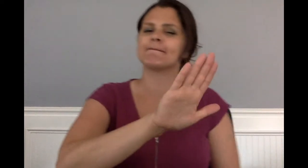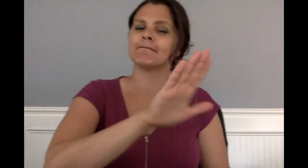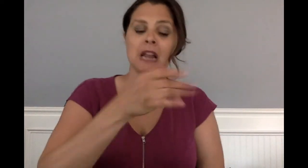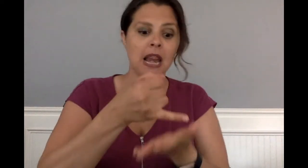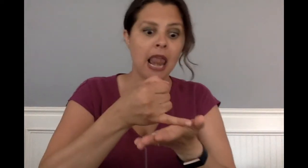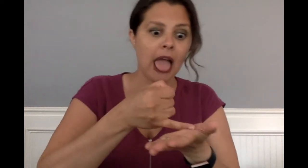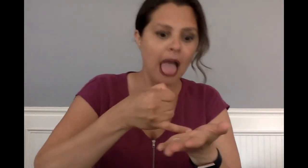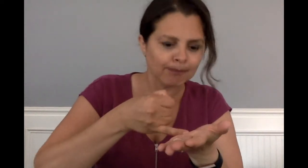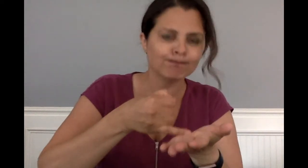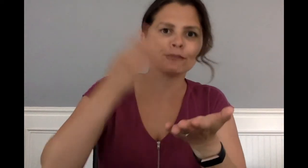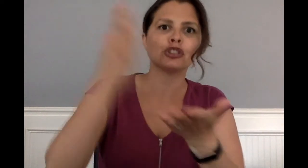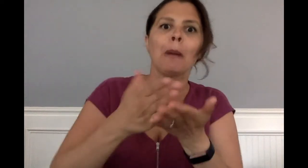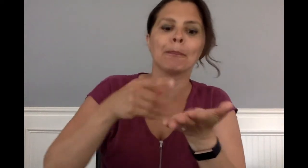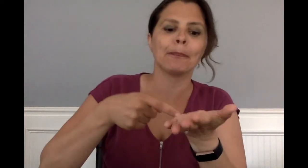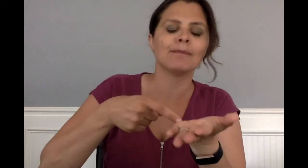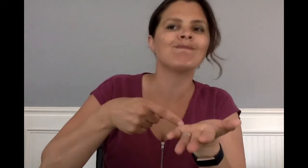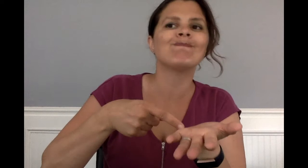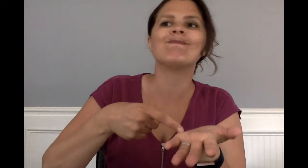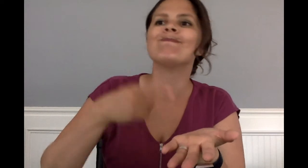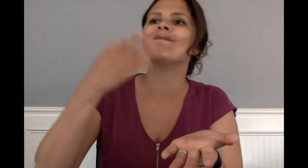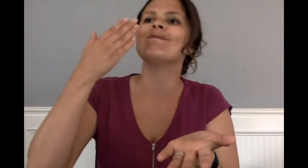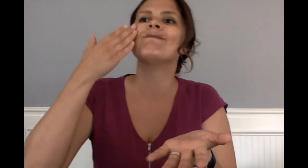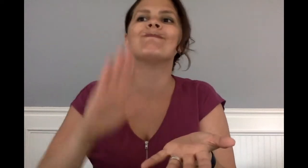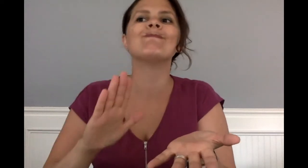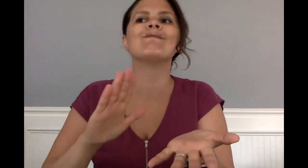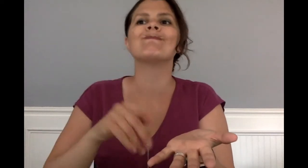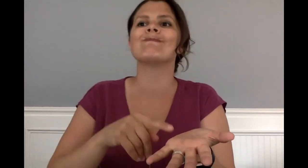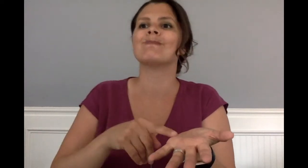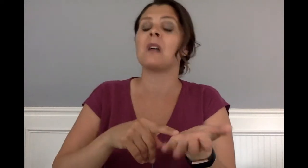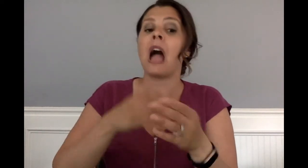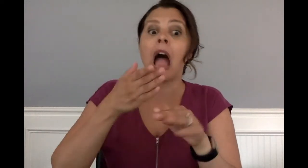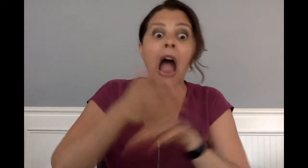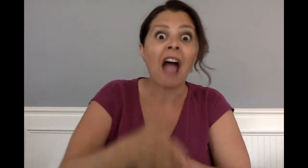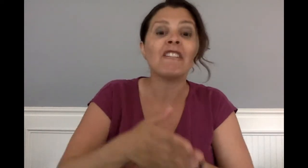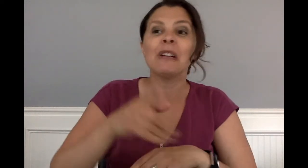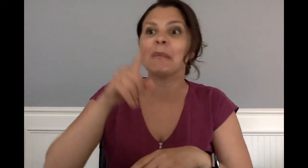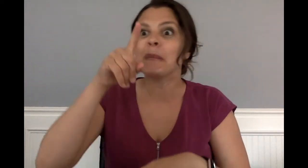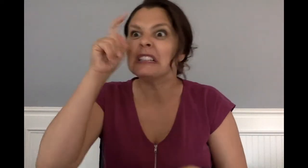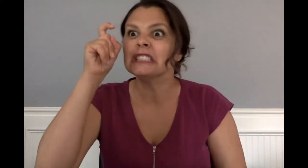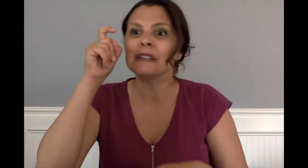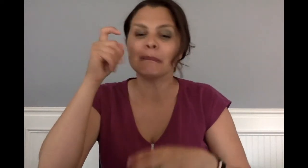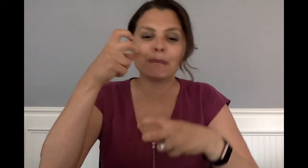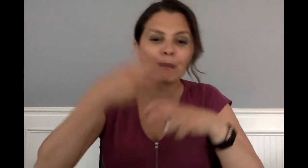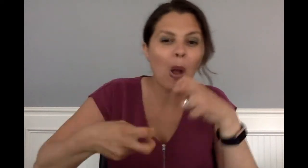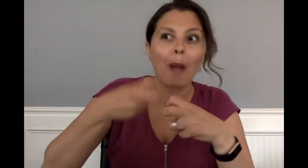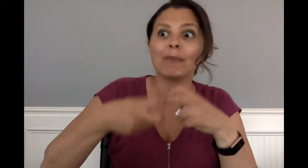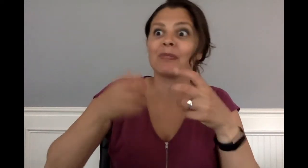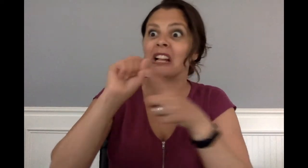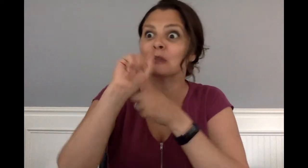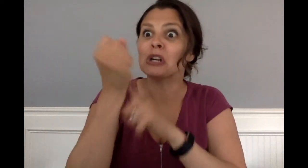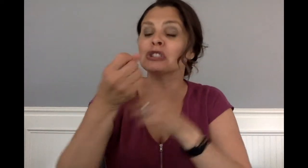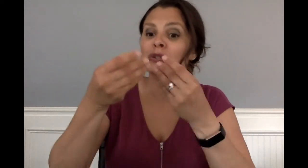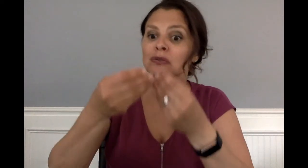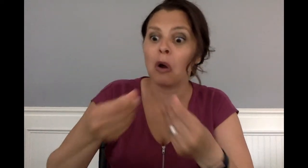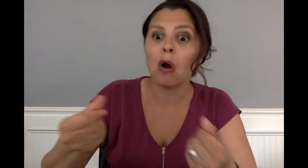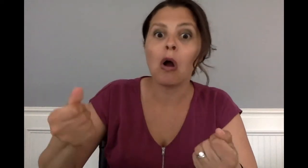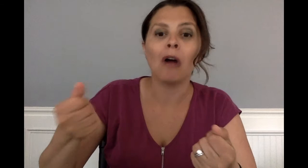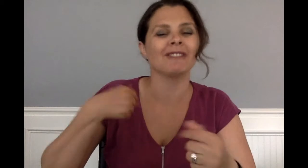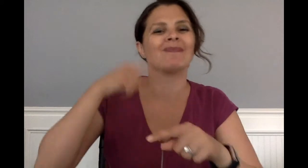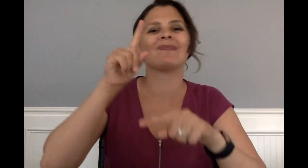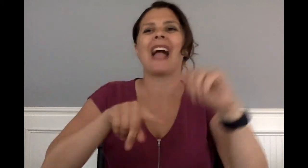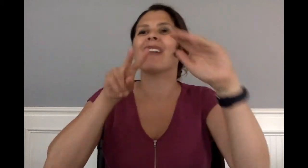“The line on your palm ends here, right after the mystery-puzzle-problem thing is solved.